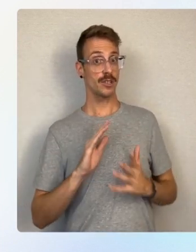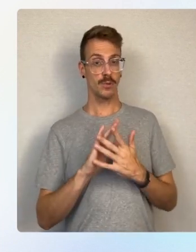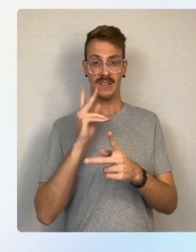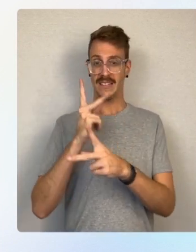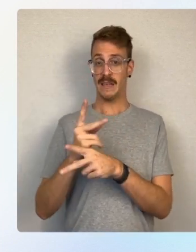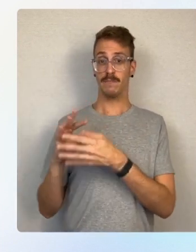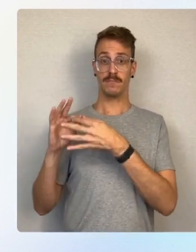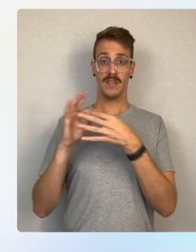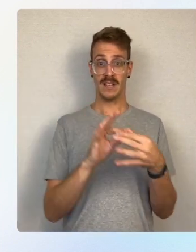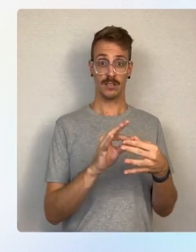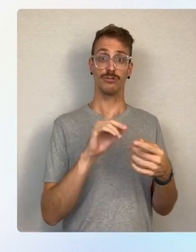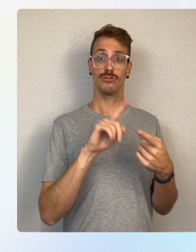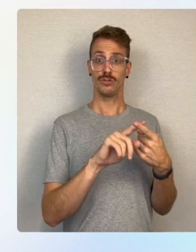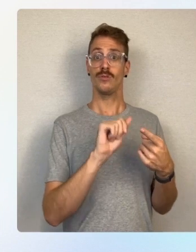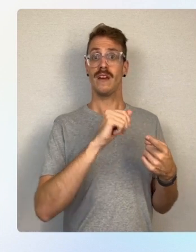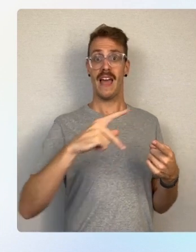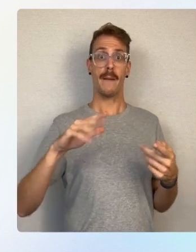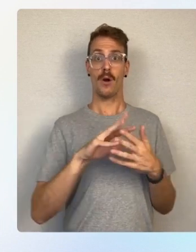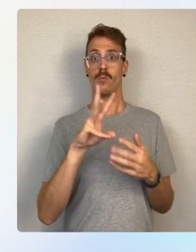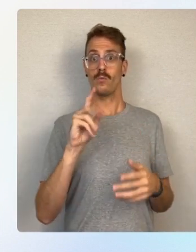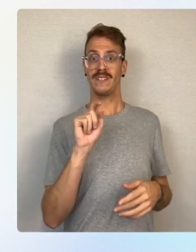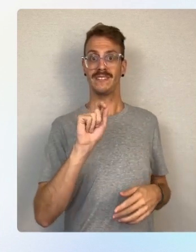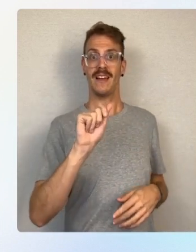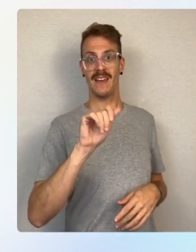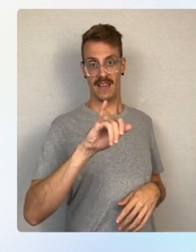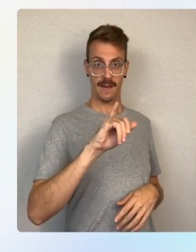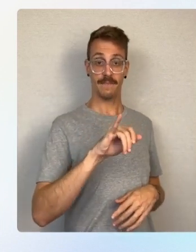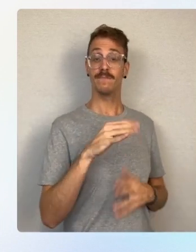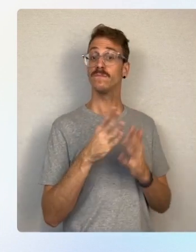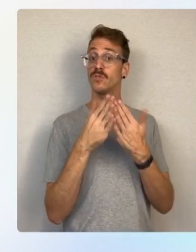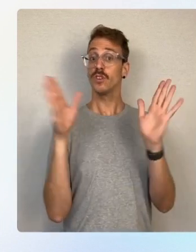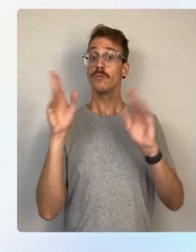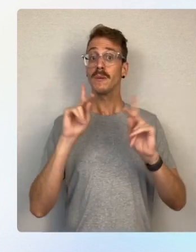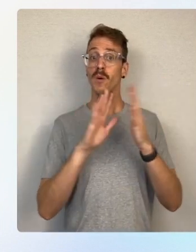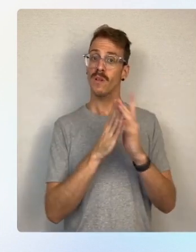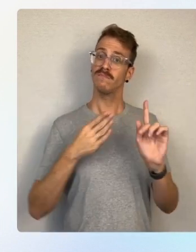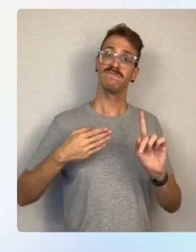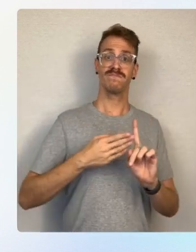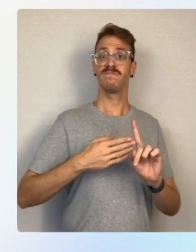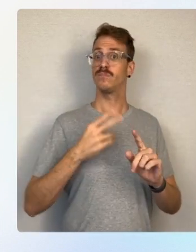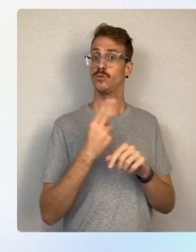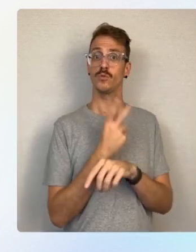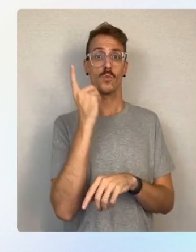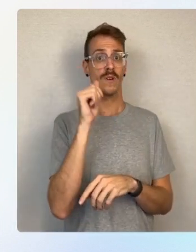This actor maintains the connection to an app on Wit.ai. Generally, people stick to